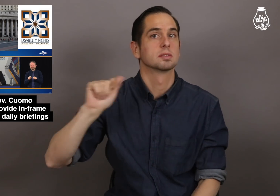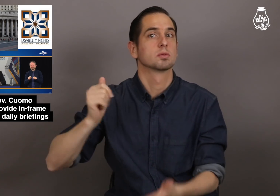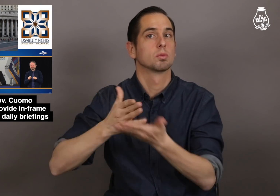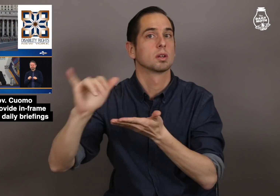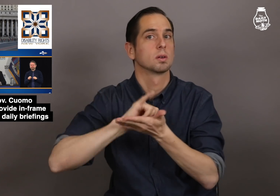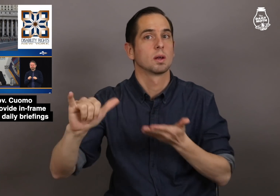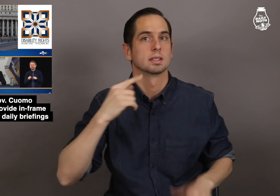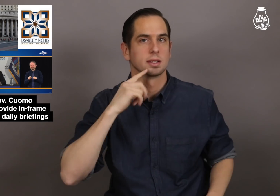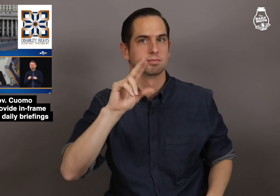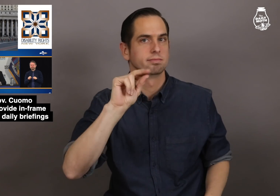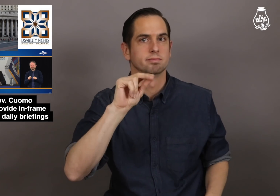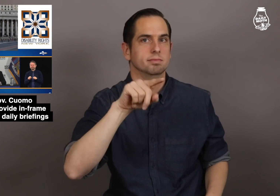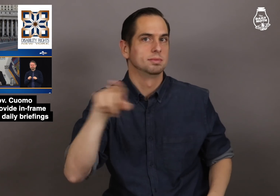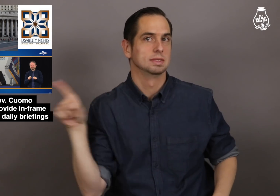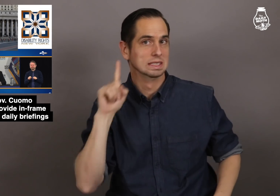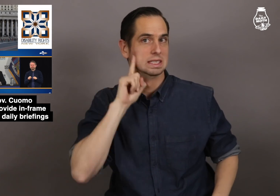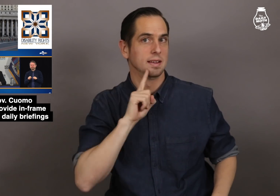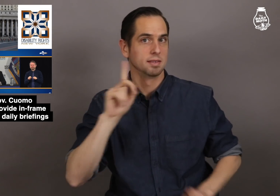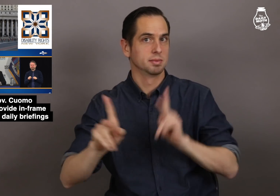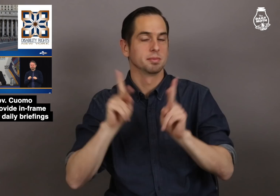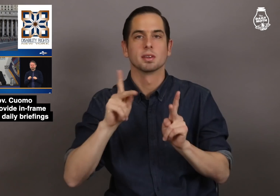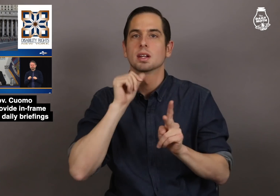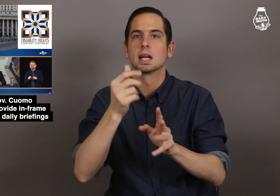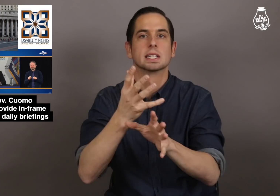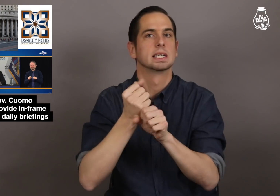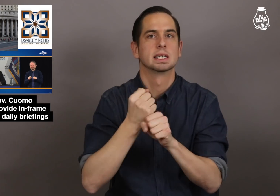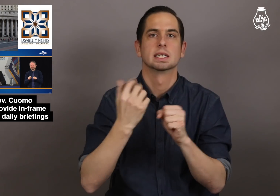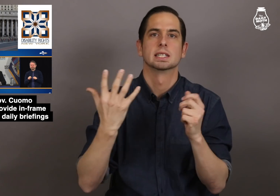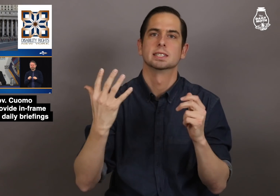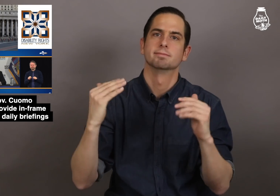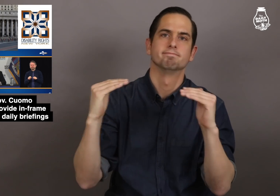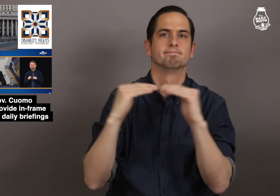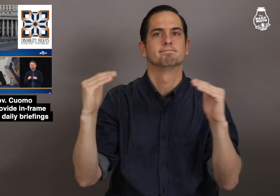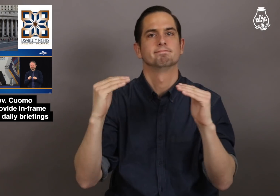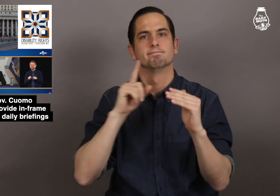DRNY said deaf individuals were not provided with